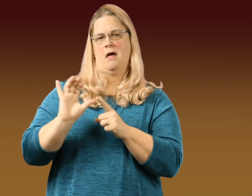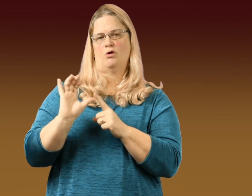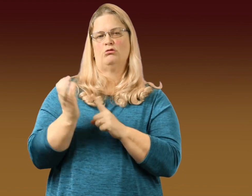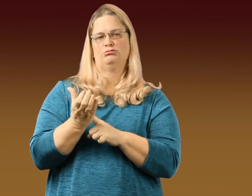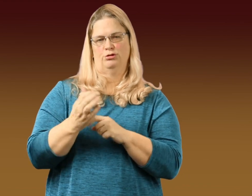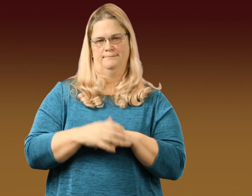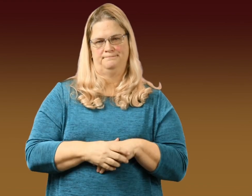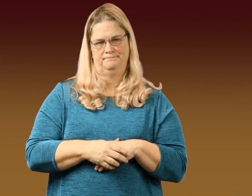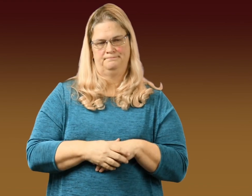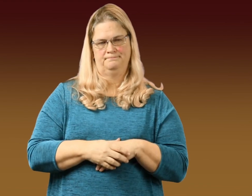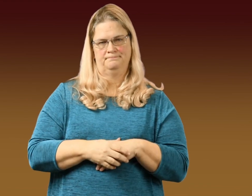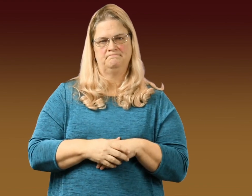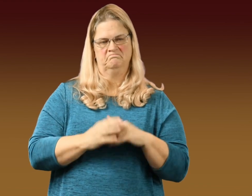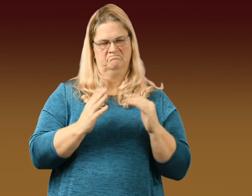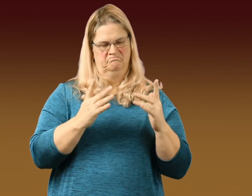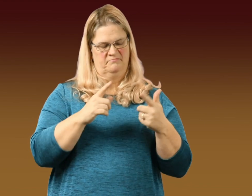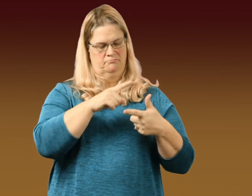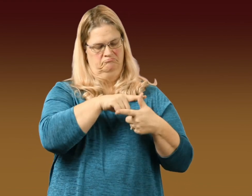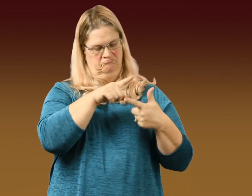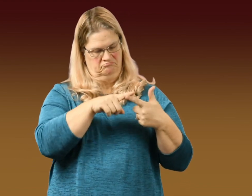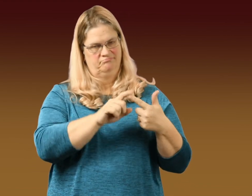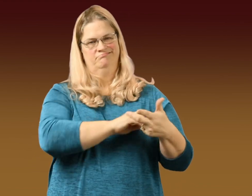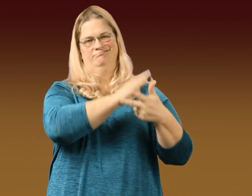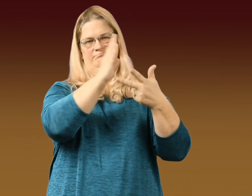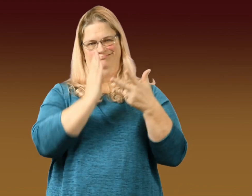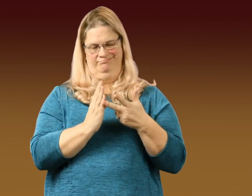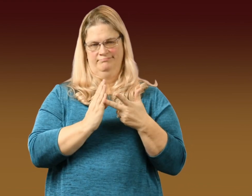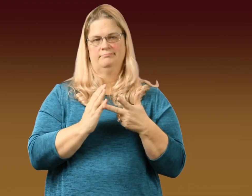Those are all an important part of that environment.